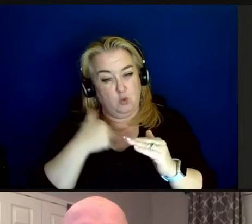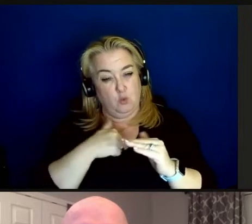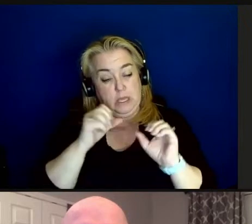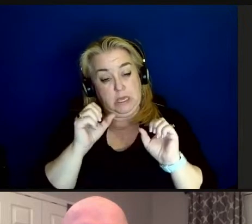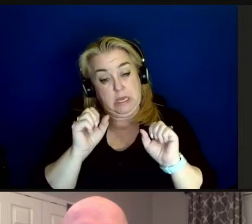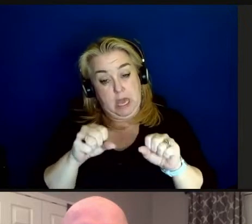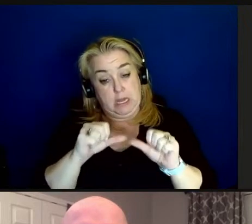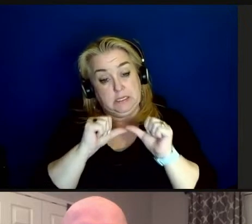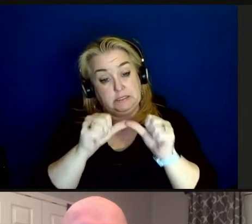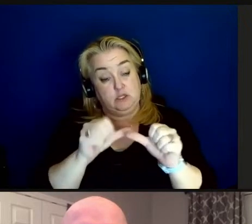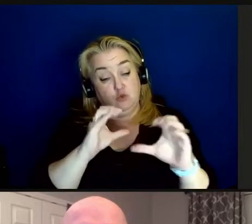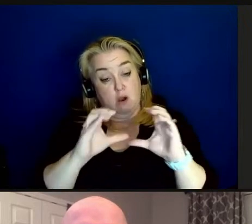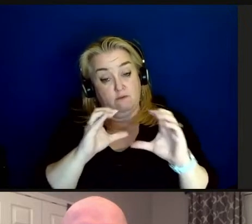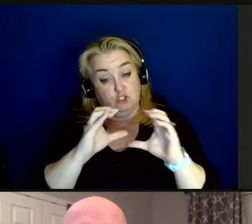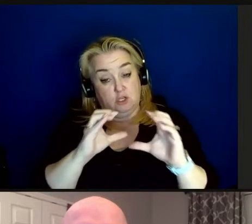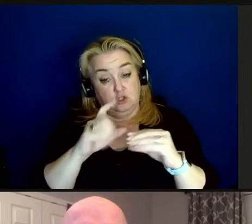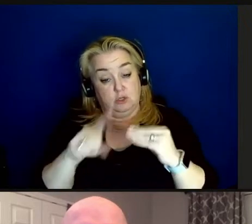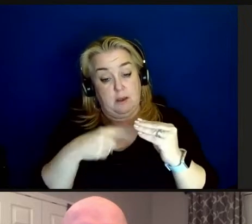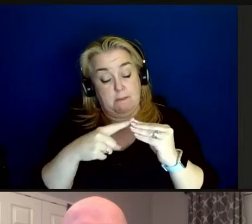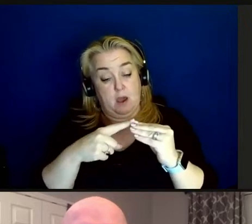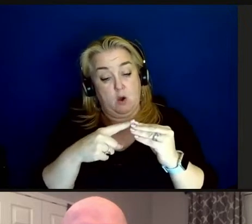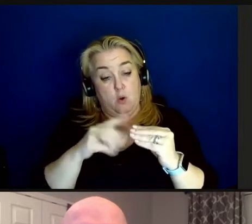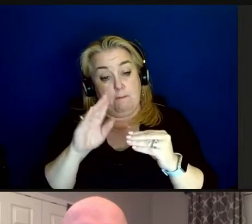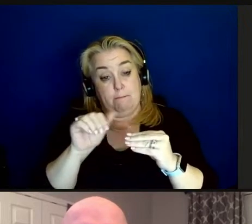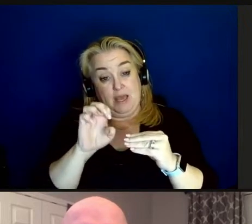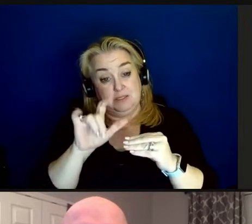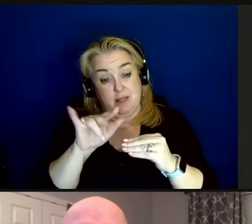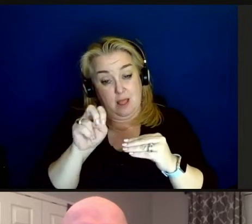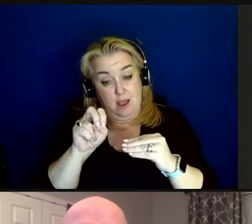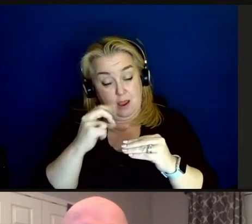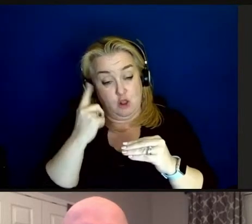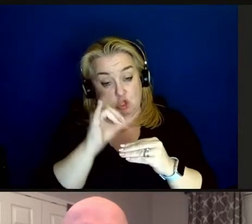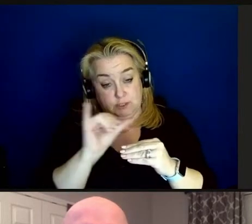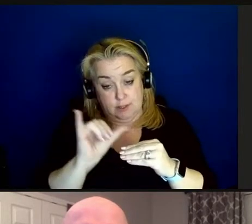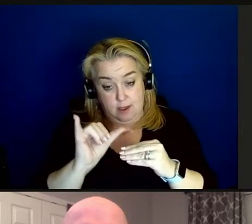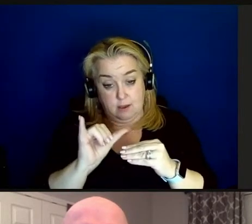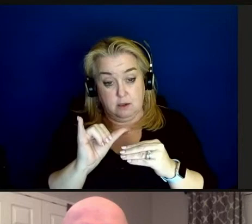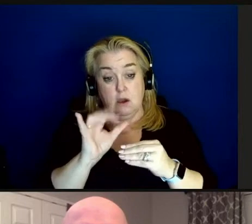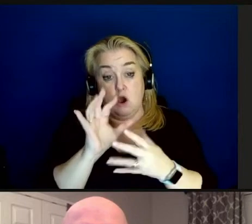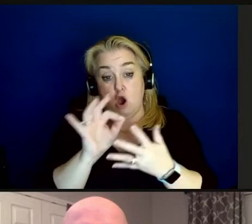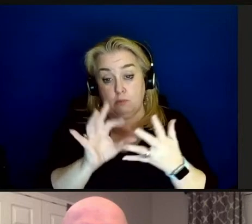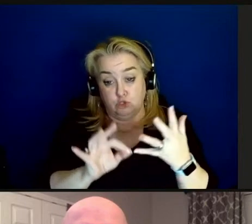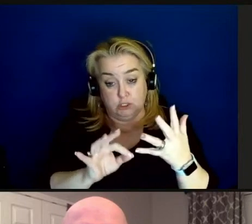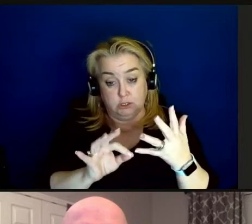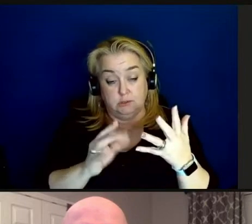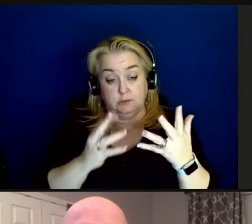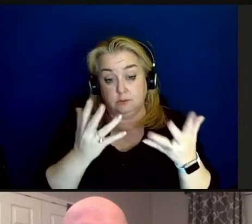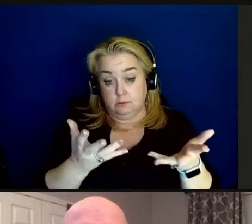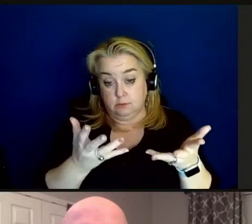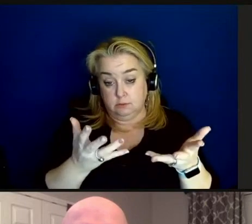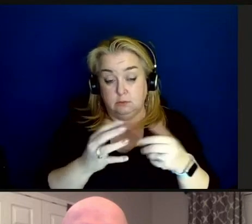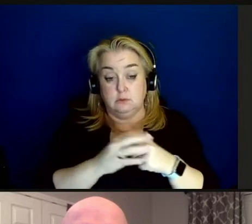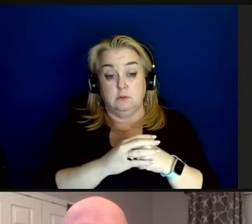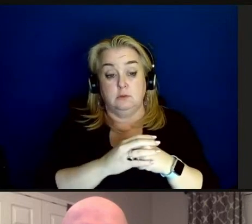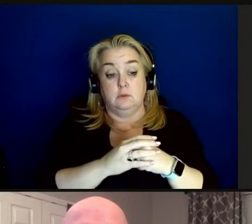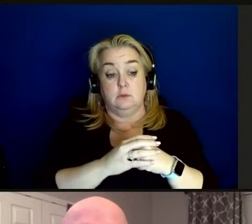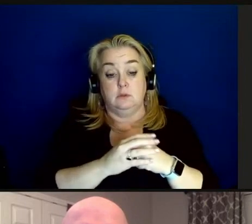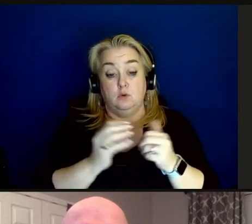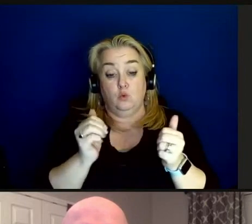AND THAT WOULD BE FELT BOTH IN THE ORGANIZATION AND EXTERNALLY.